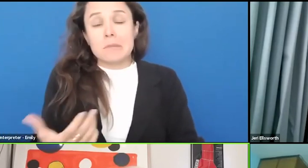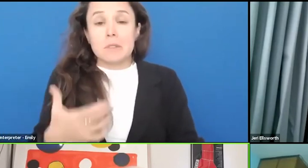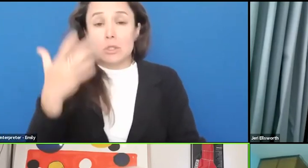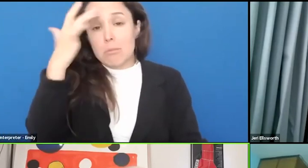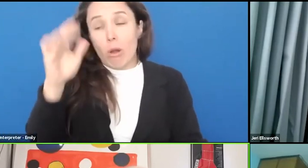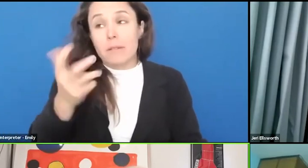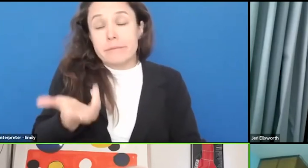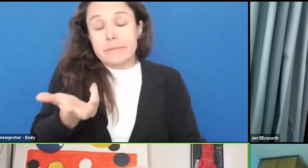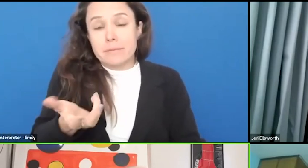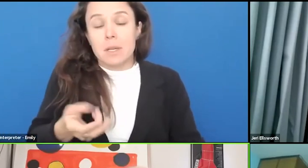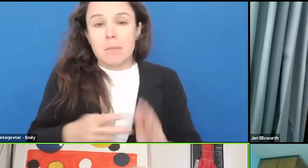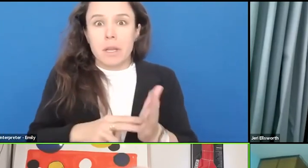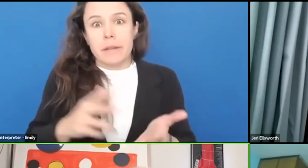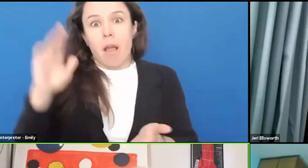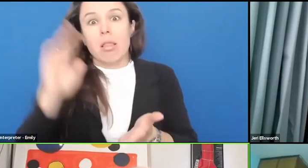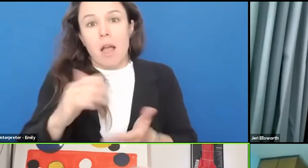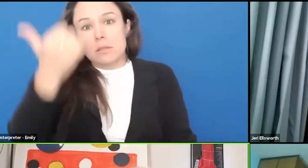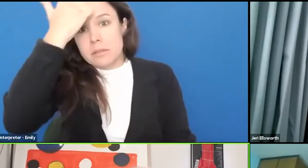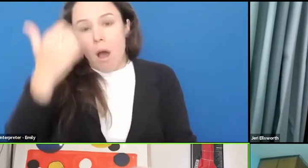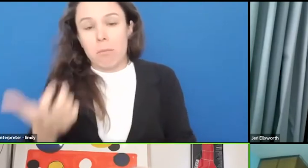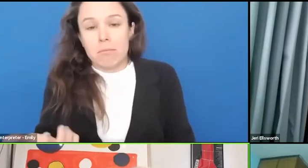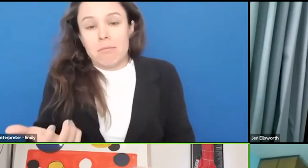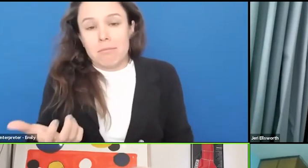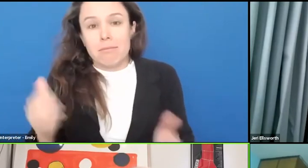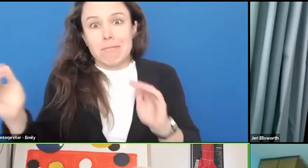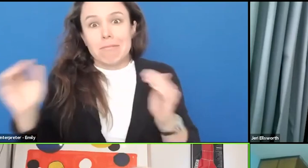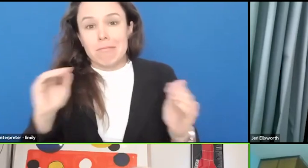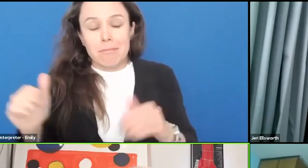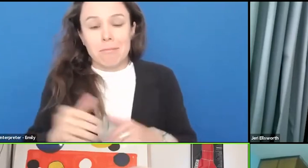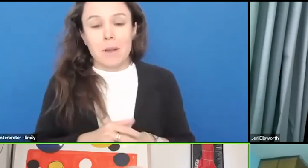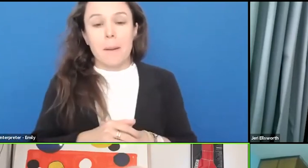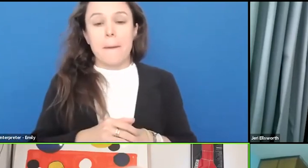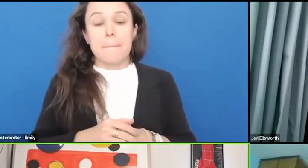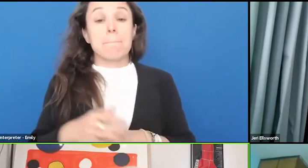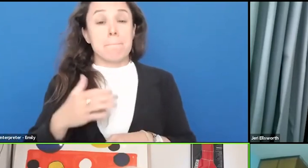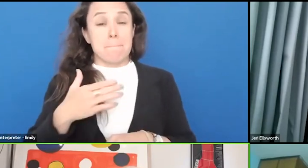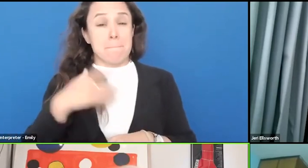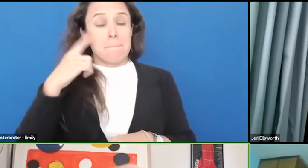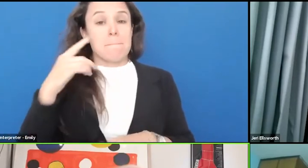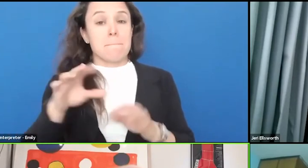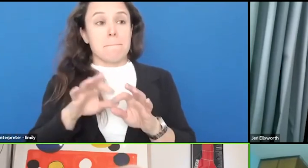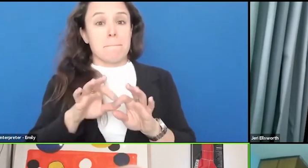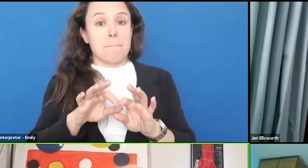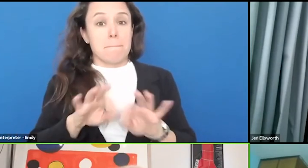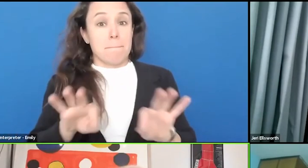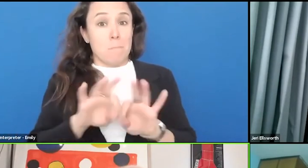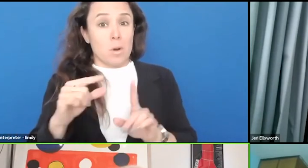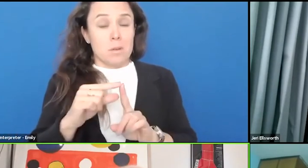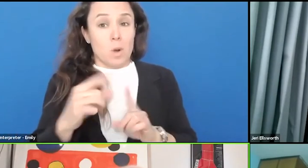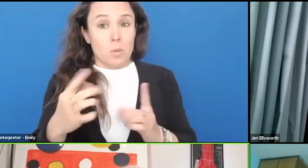dumb. So from my perspective, I think that flexibility is the key word, is that you ought